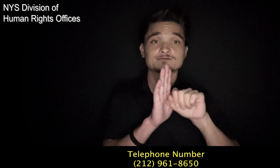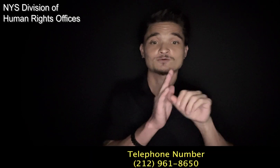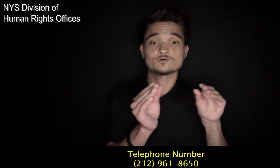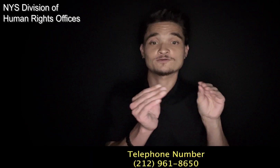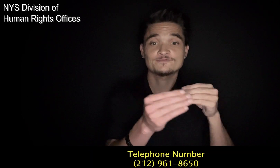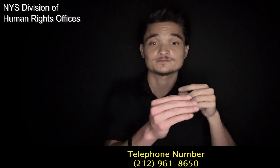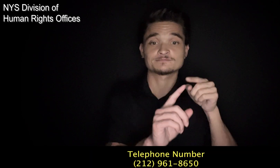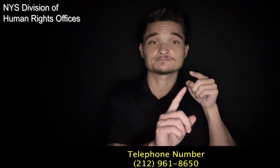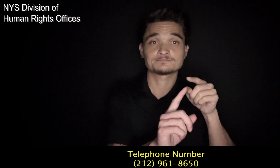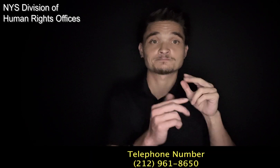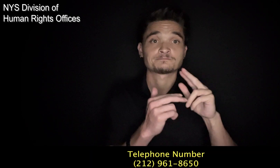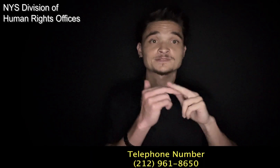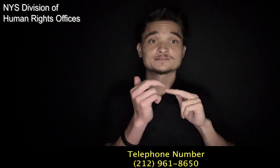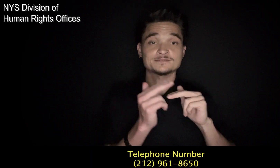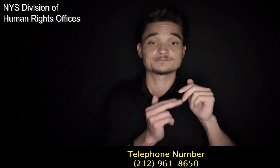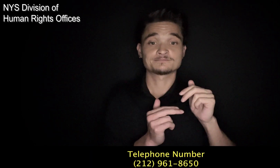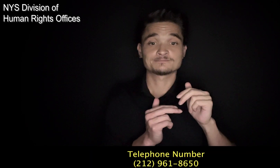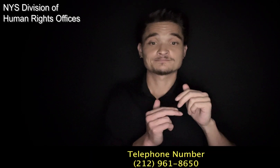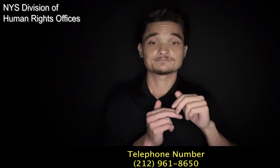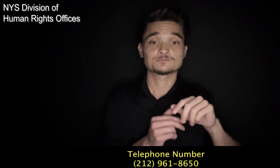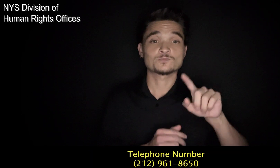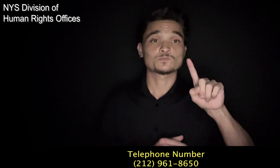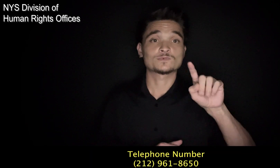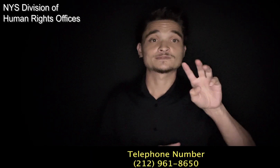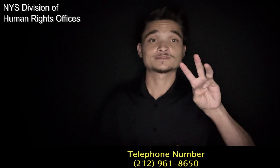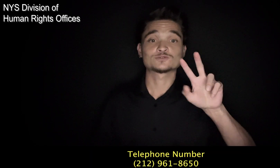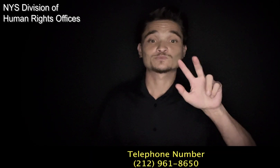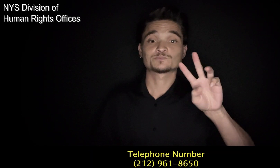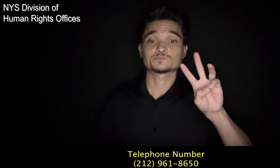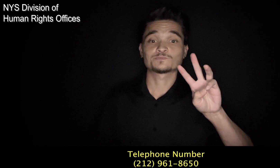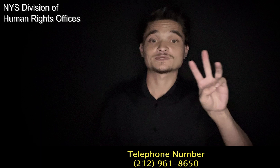Telephone Number (212) 961-8650